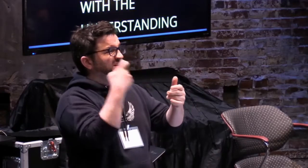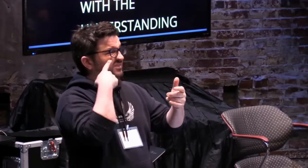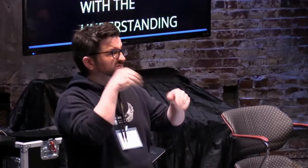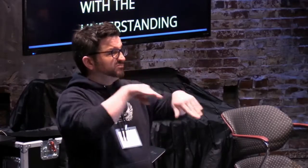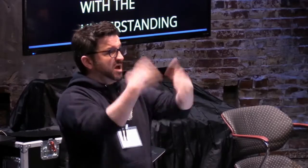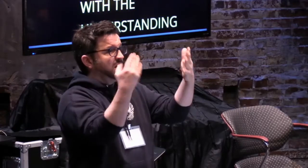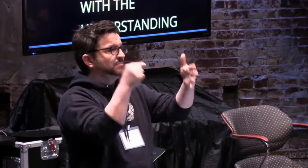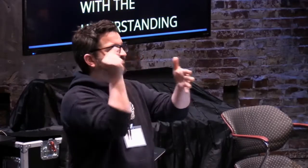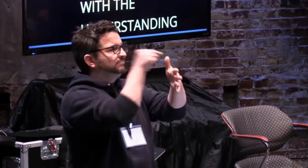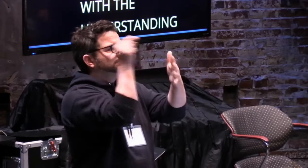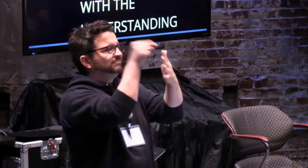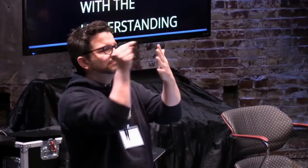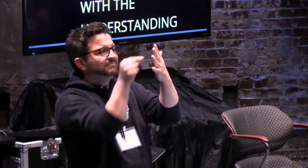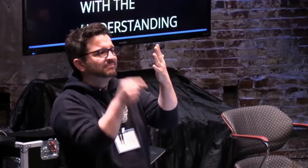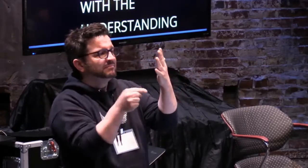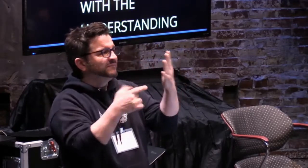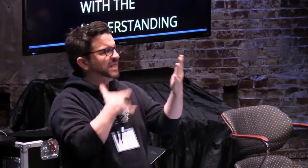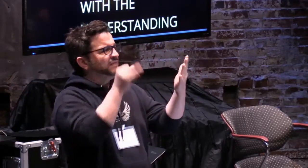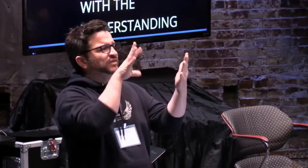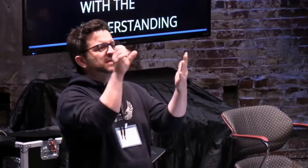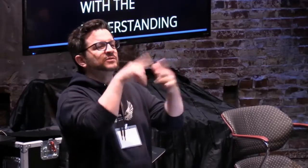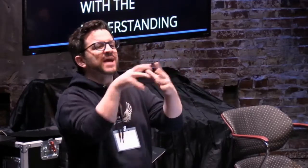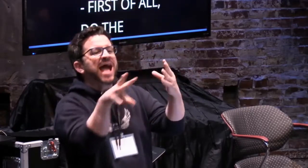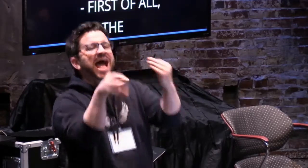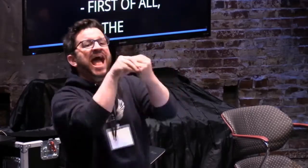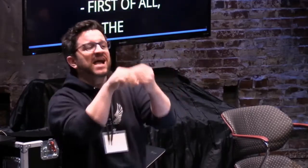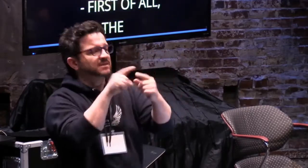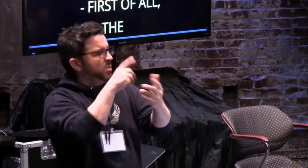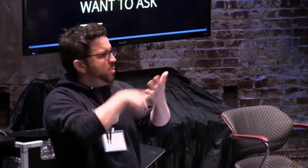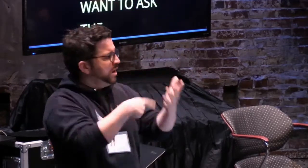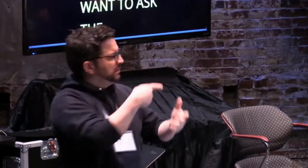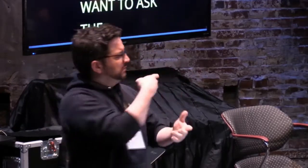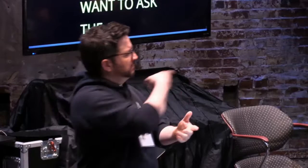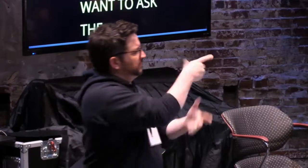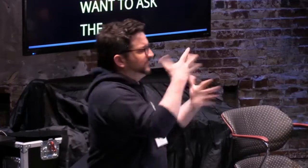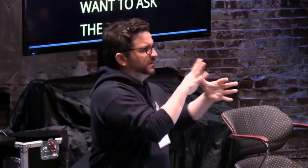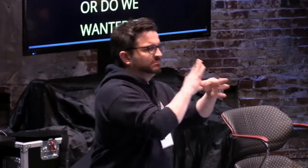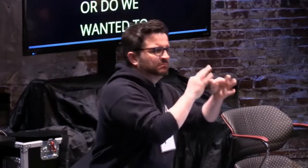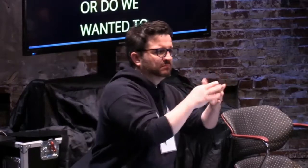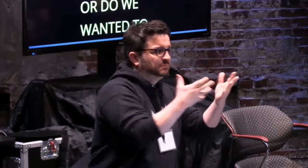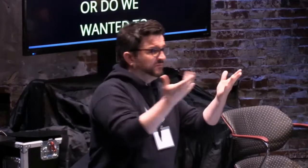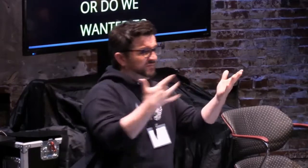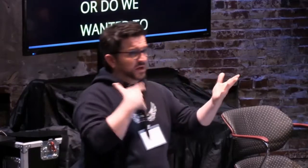So we kinda respond about how we answer the questions. So maybe somebody wants to add to something